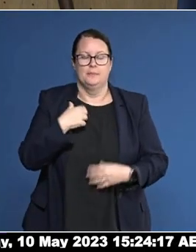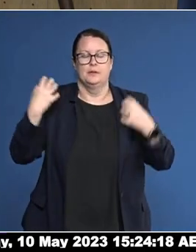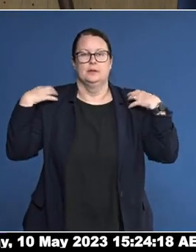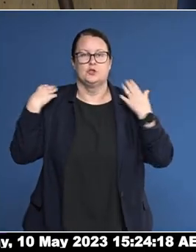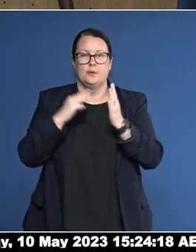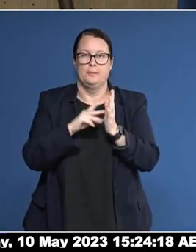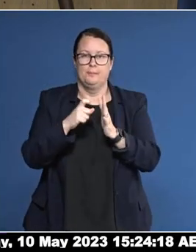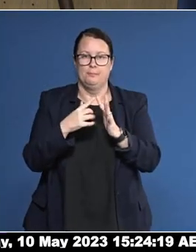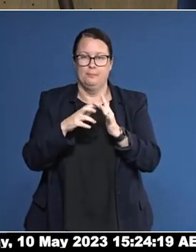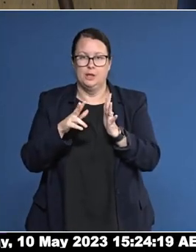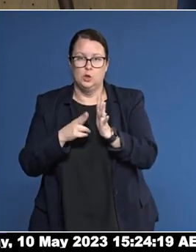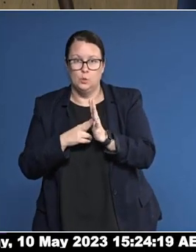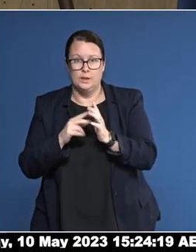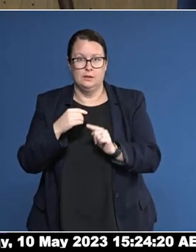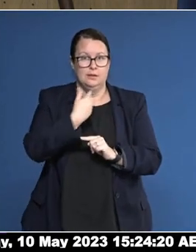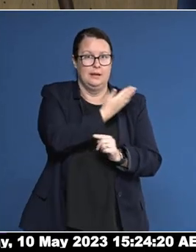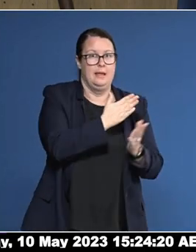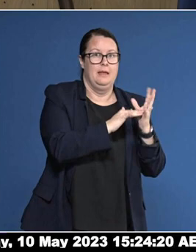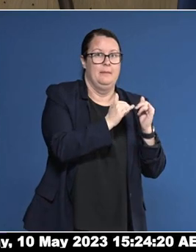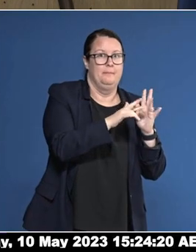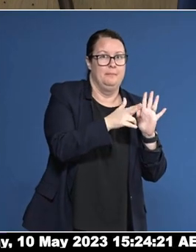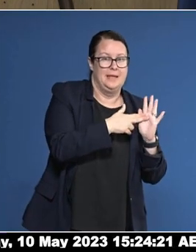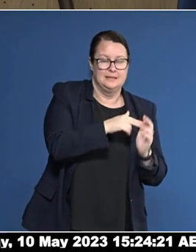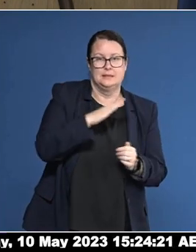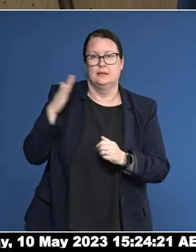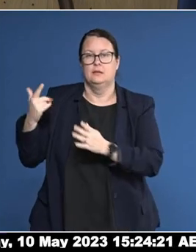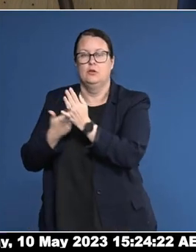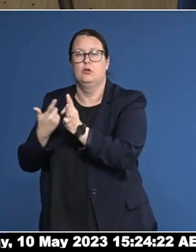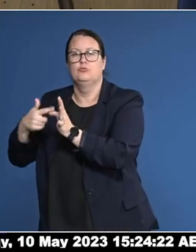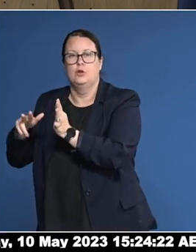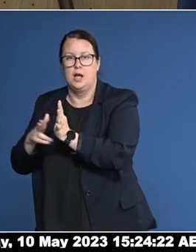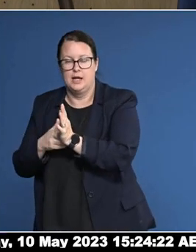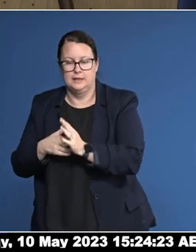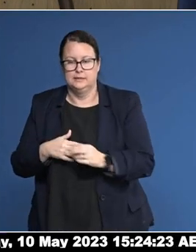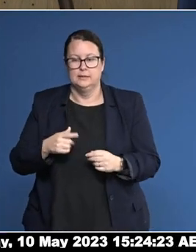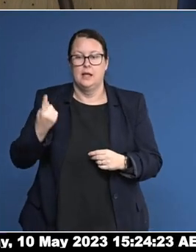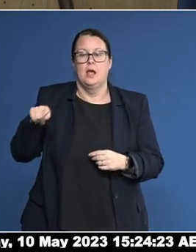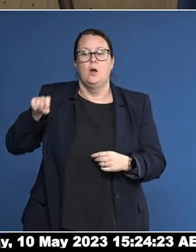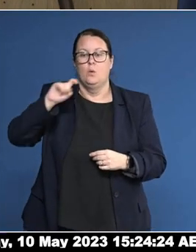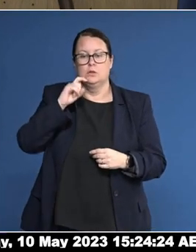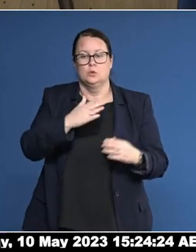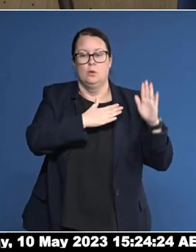The associate, who you can see just to your right, will read out the affirmation. Thank you. THE ASSOCIATE: I will read you the affirmation.